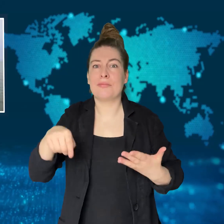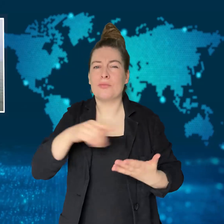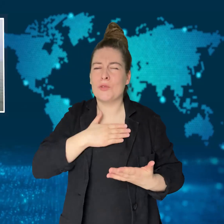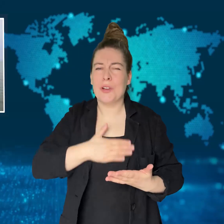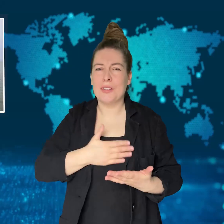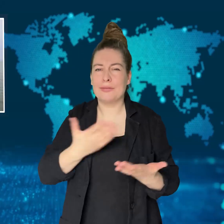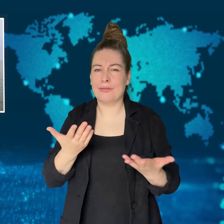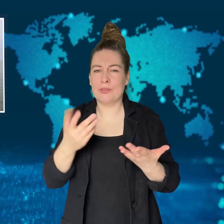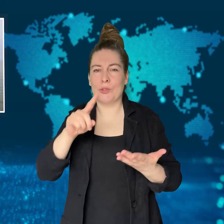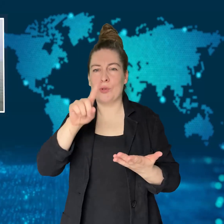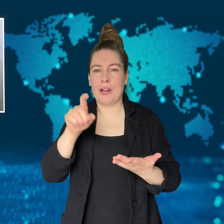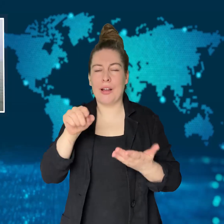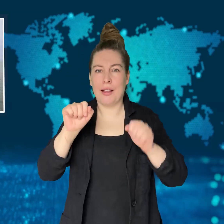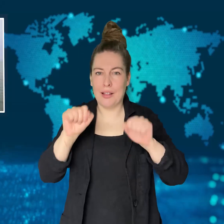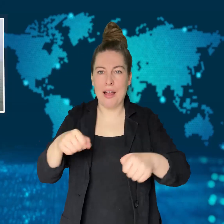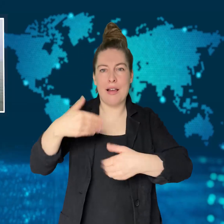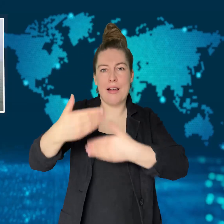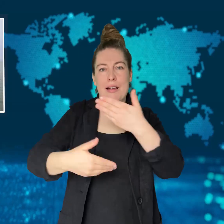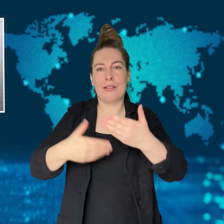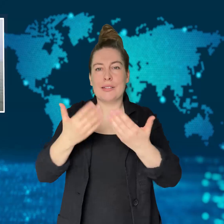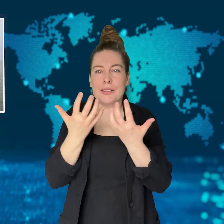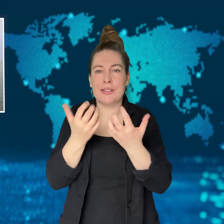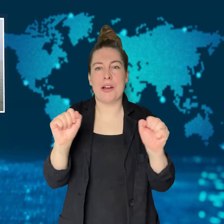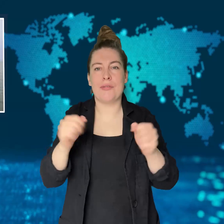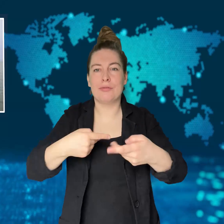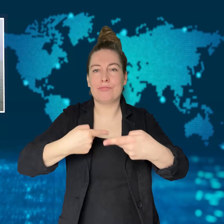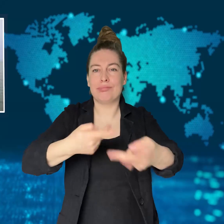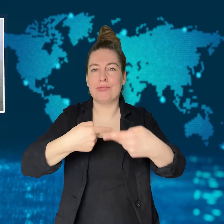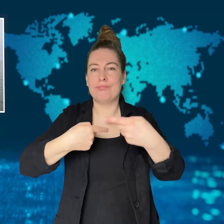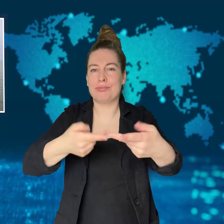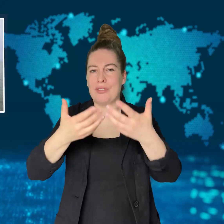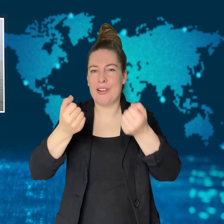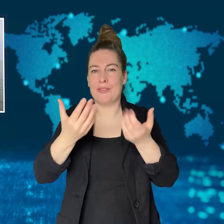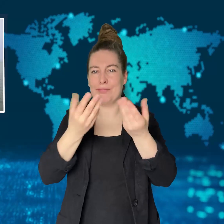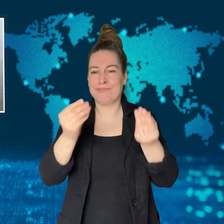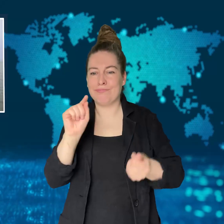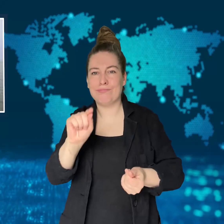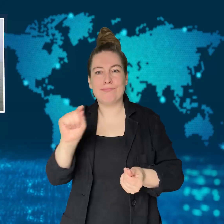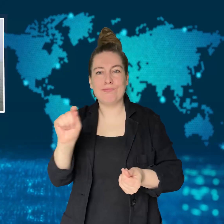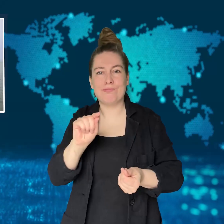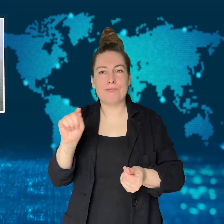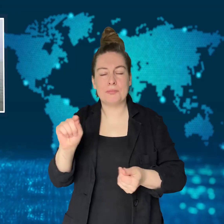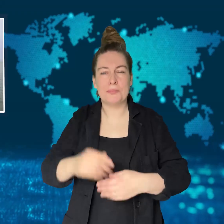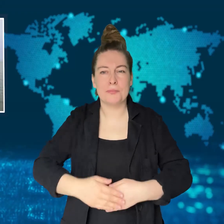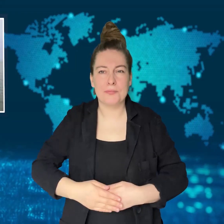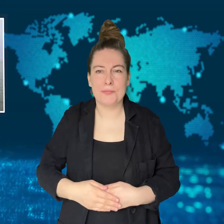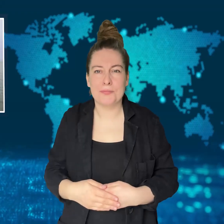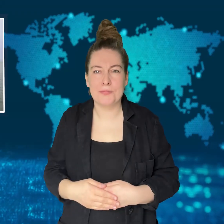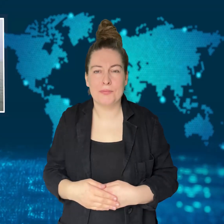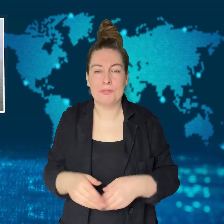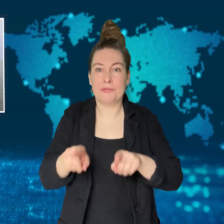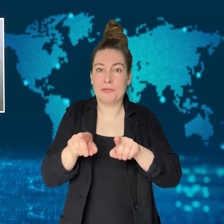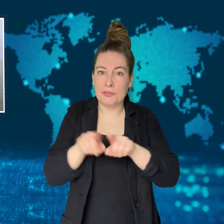Russia is agreeing to a more narrow "energy infrastructure."